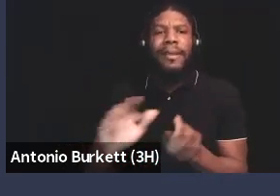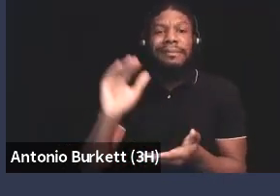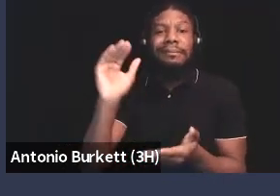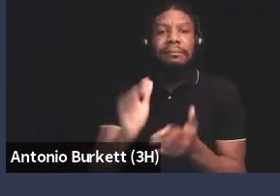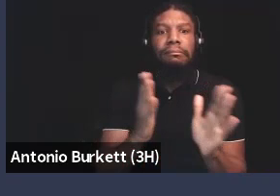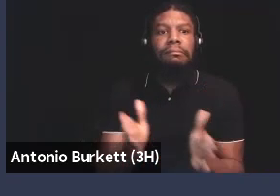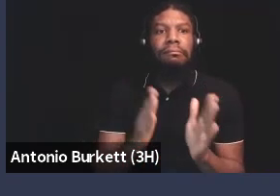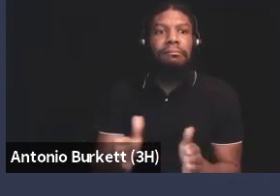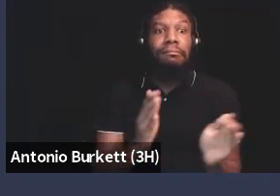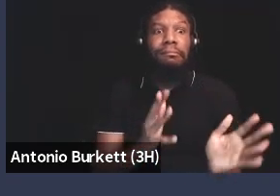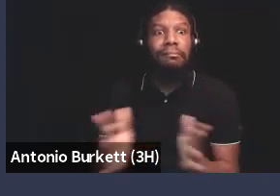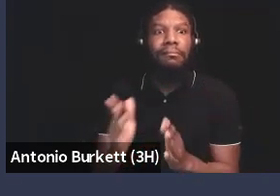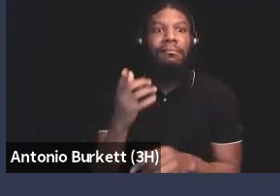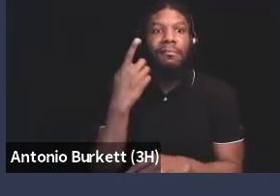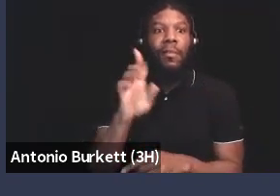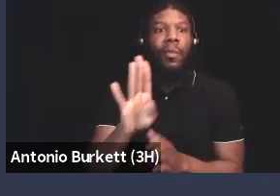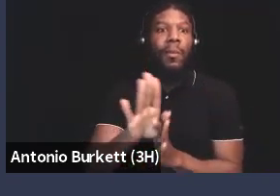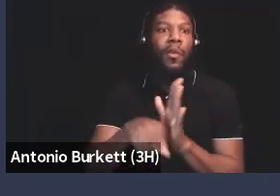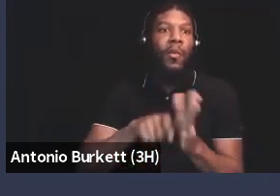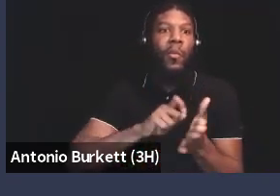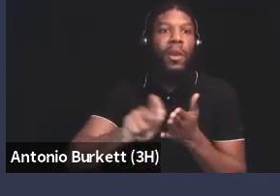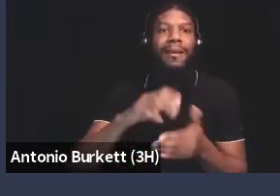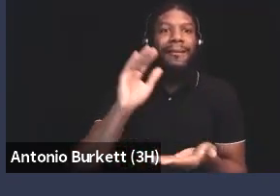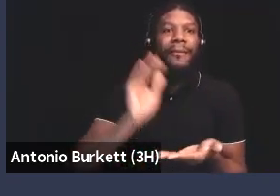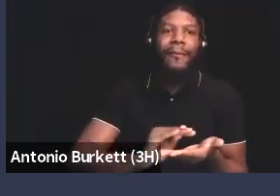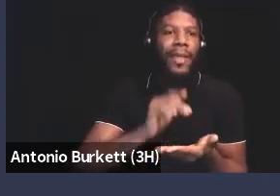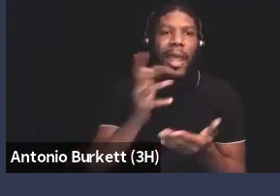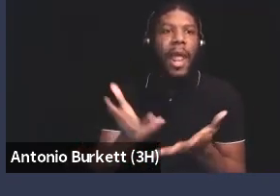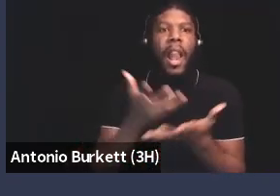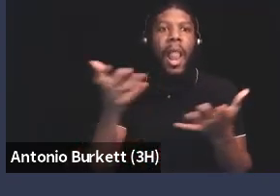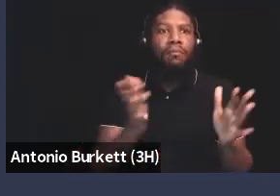background. And so, it's again, not having like this first year writing program or whatever it